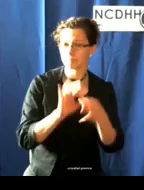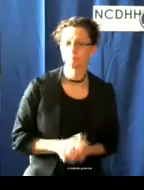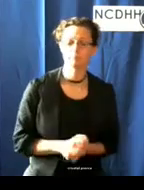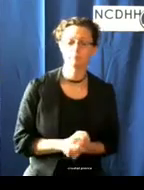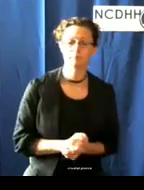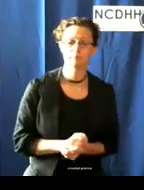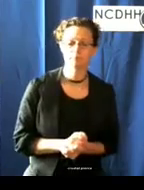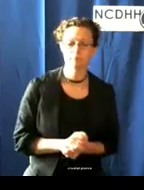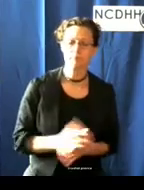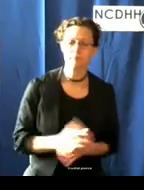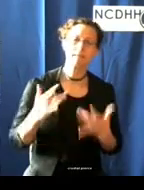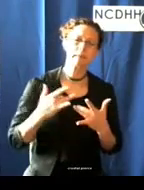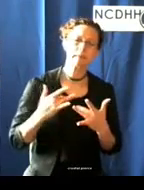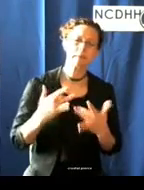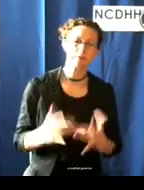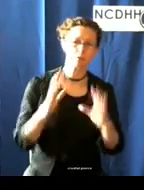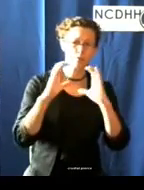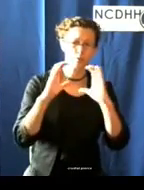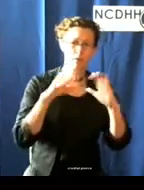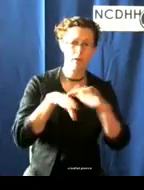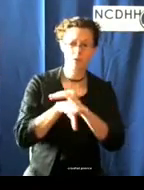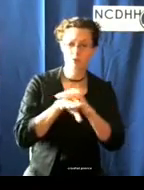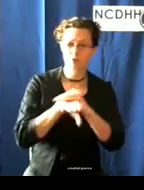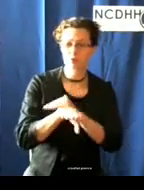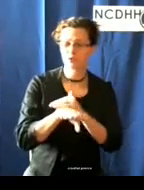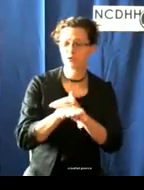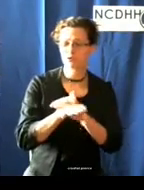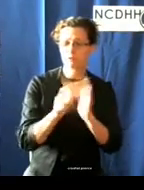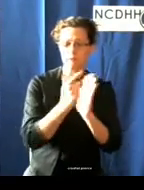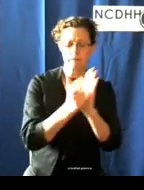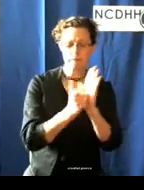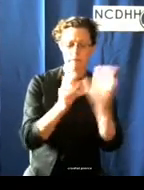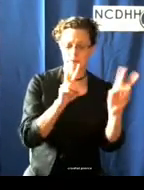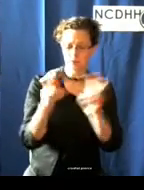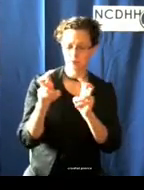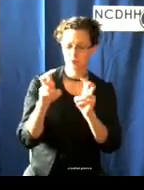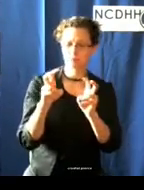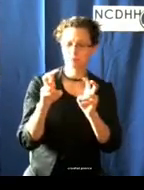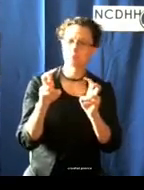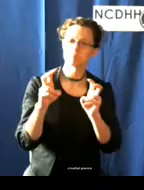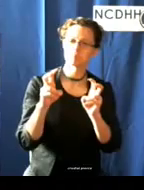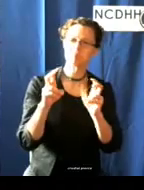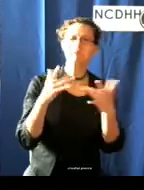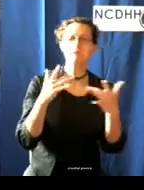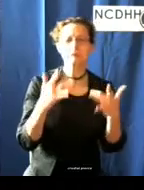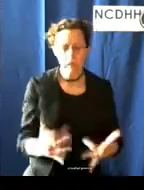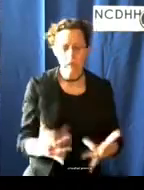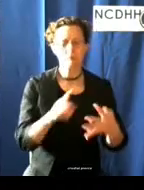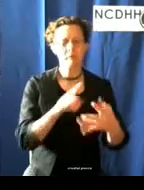THAT IS THE LEGAL ISSUES THAT WE INTERACT WITH INVOLVE A ROUTINE TRAFFIC STOP